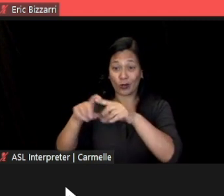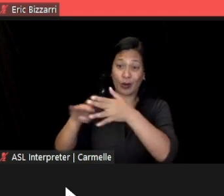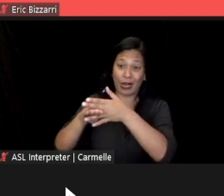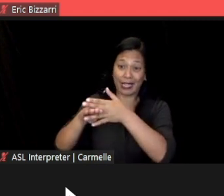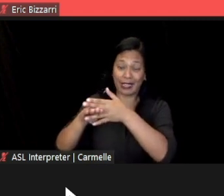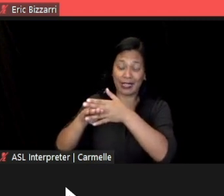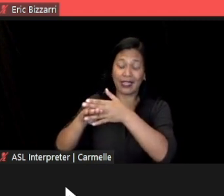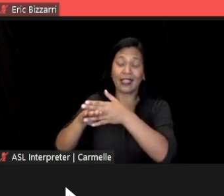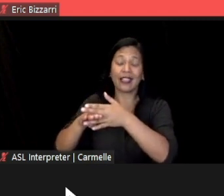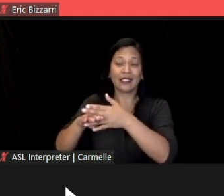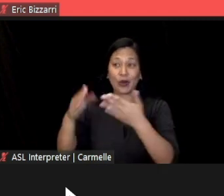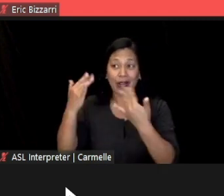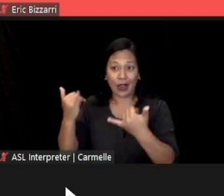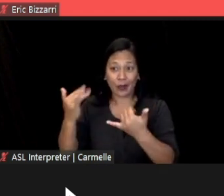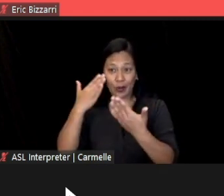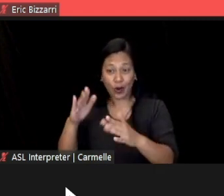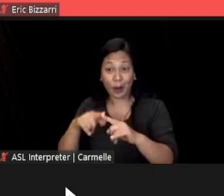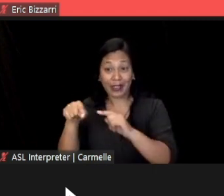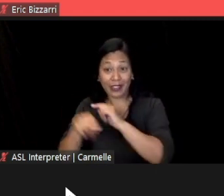We will see if there is an election or not.